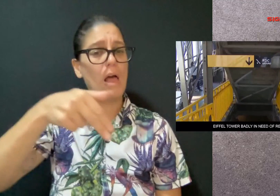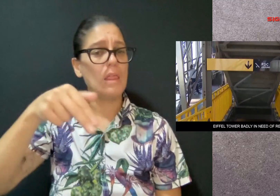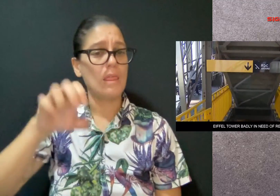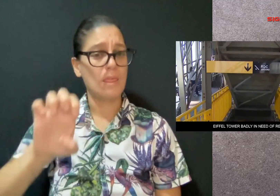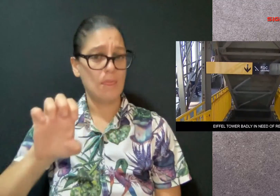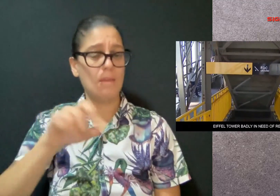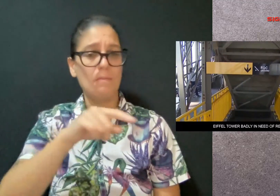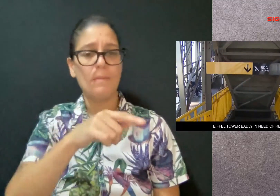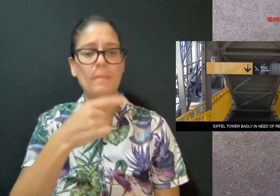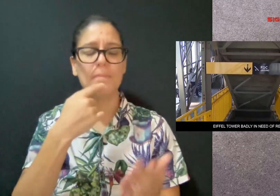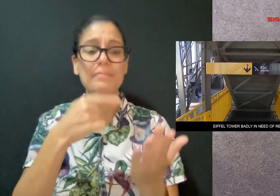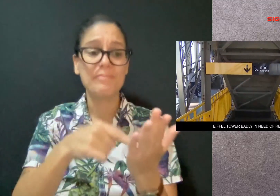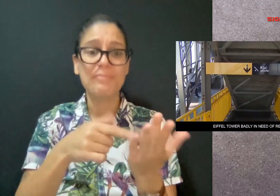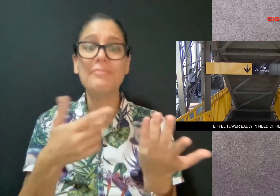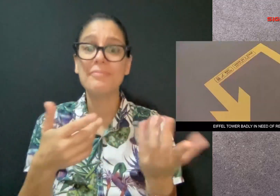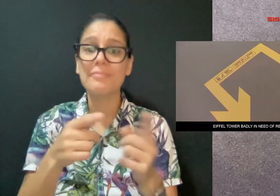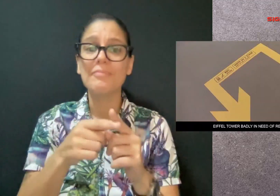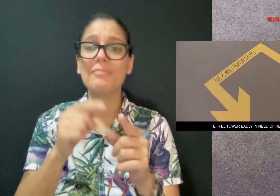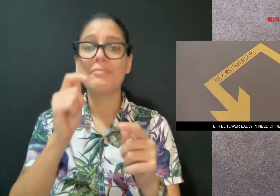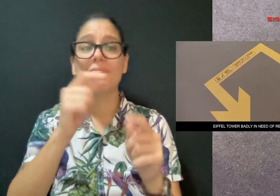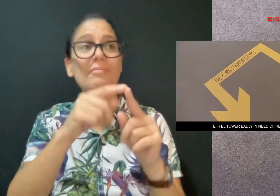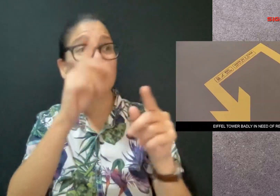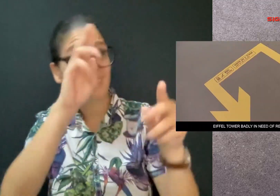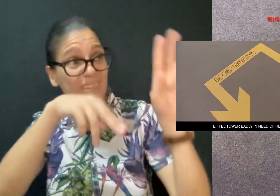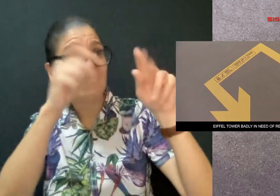but according to sources at Marianne magazine